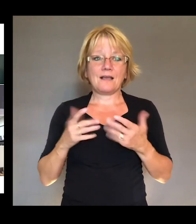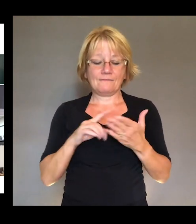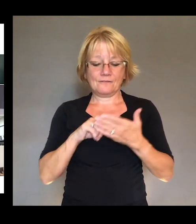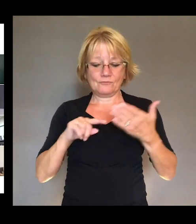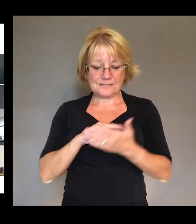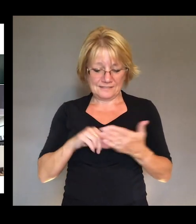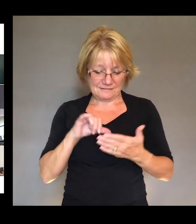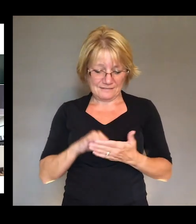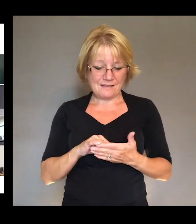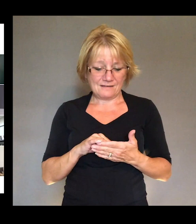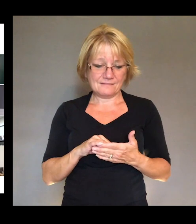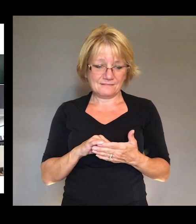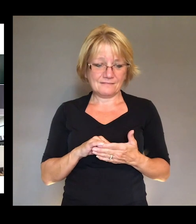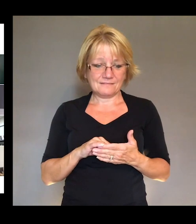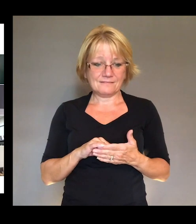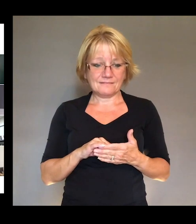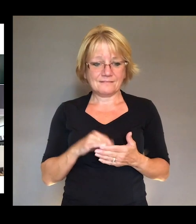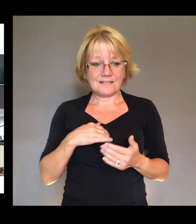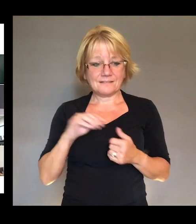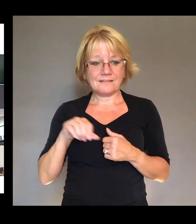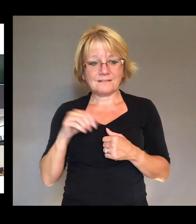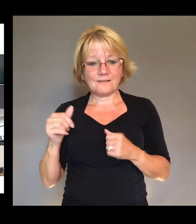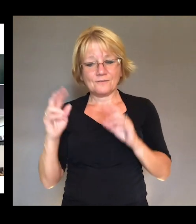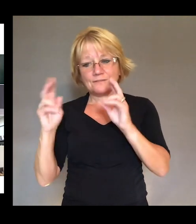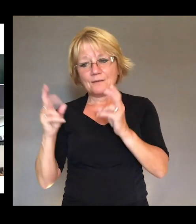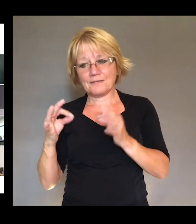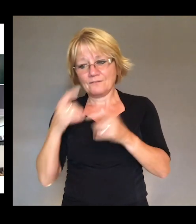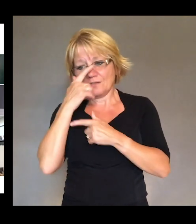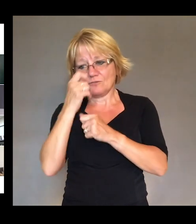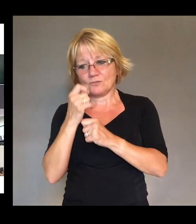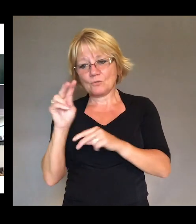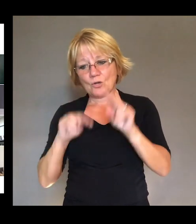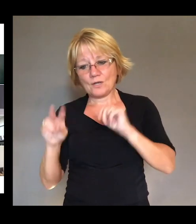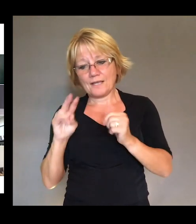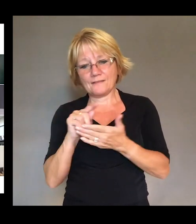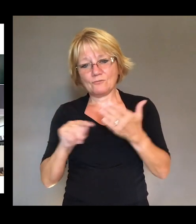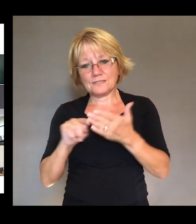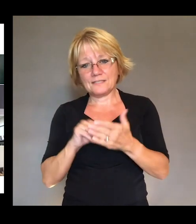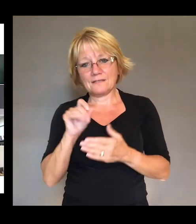I've actually critiqued it, which is another side topic. If you guys are interested in looking at the critique